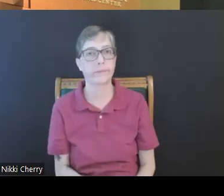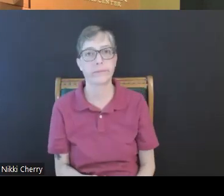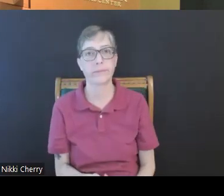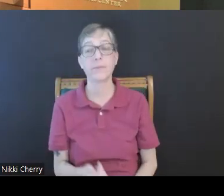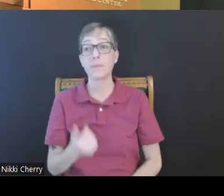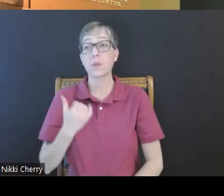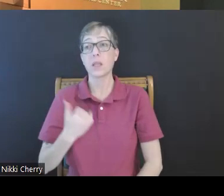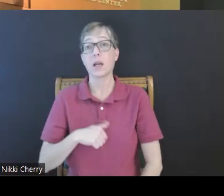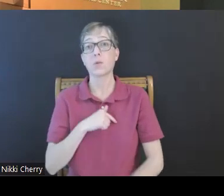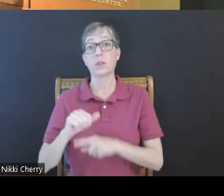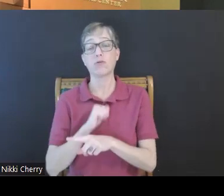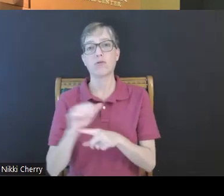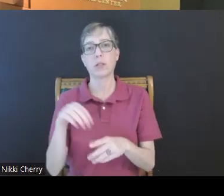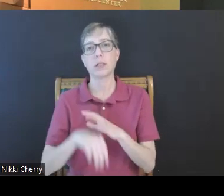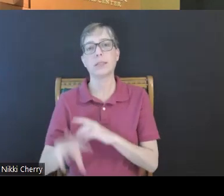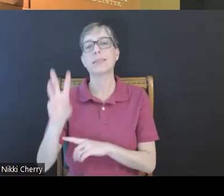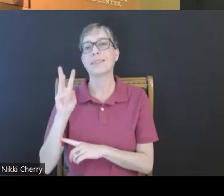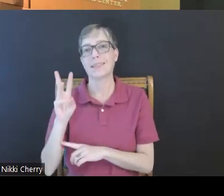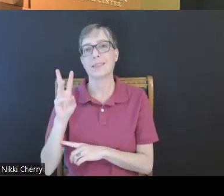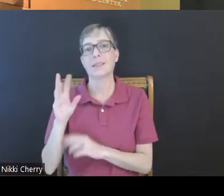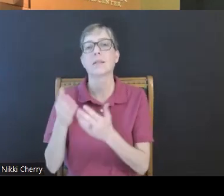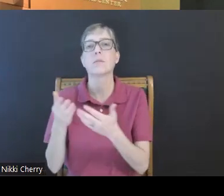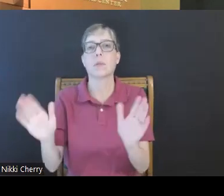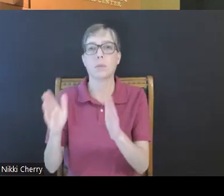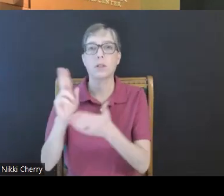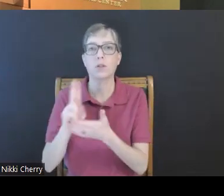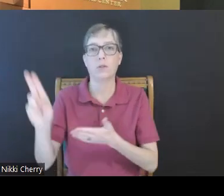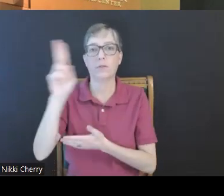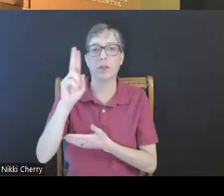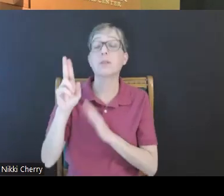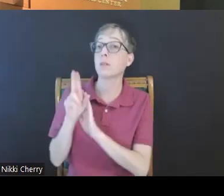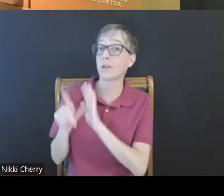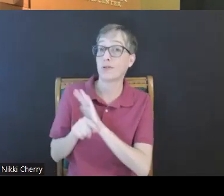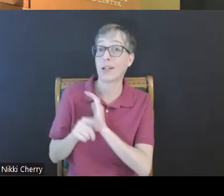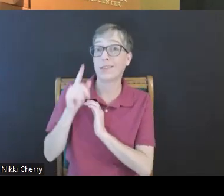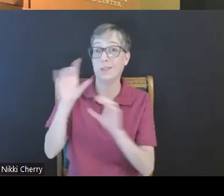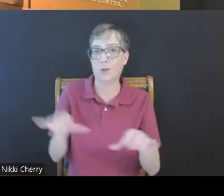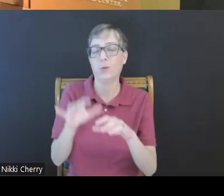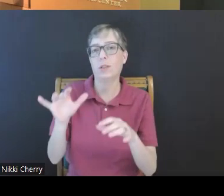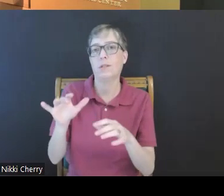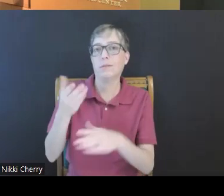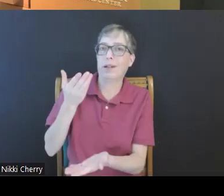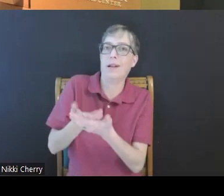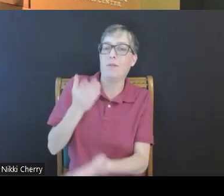state undergraduate students to do evidence-based therapy and our state has developed a credential